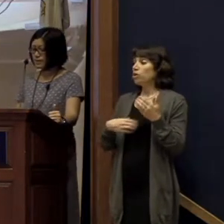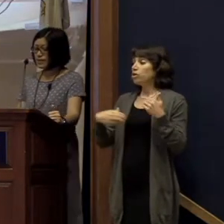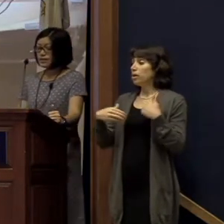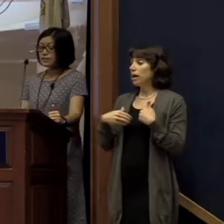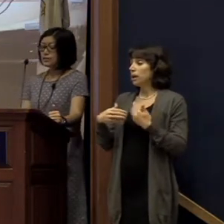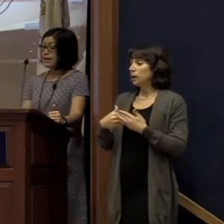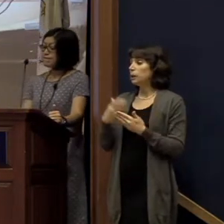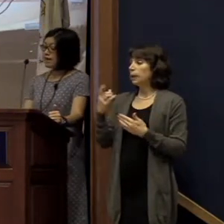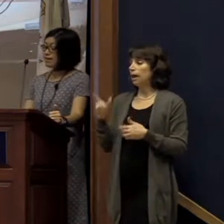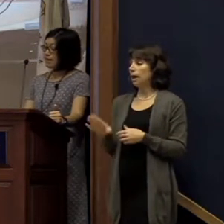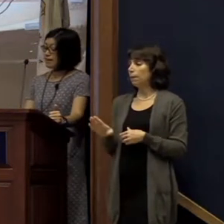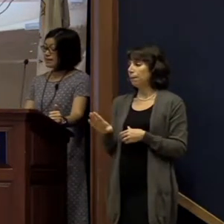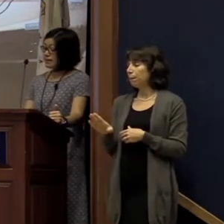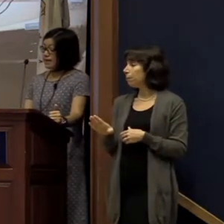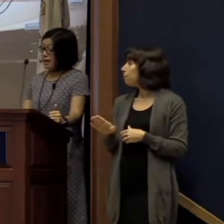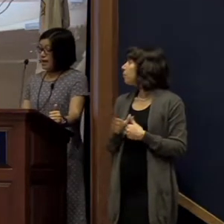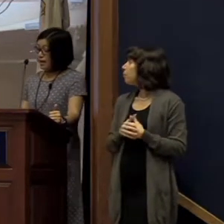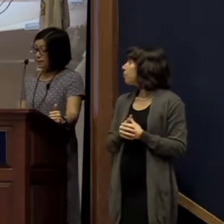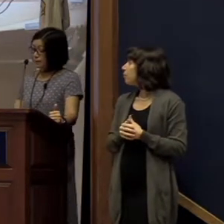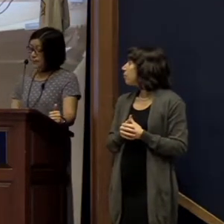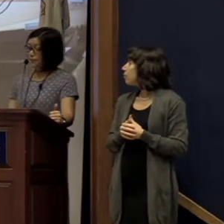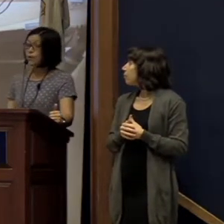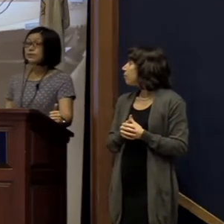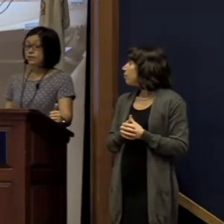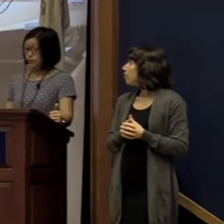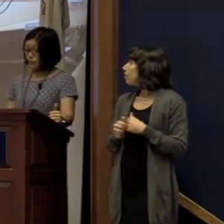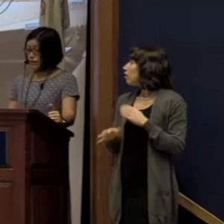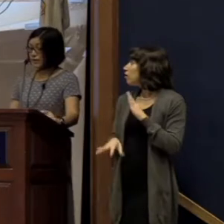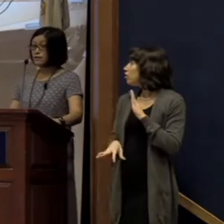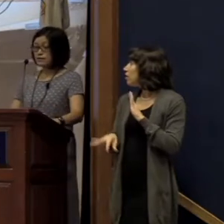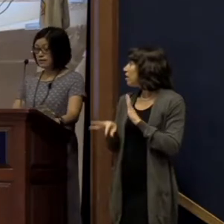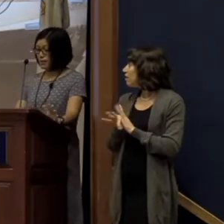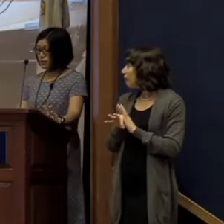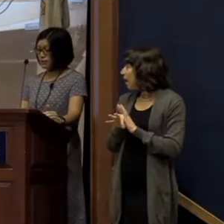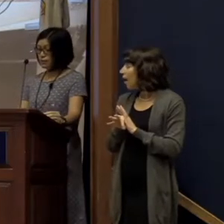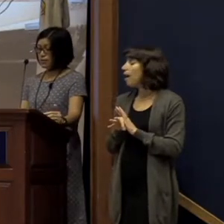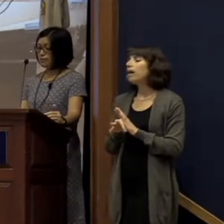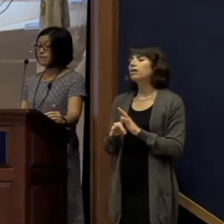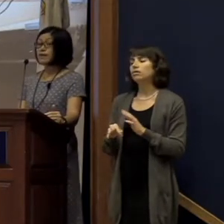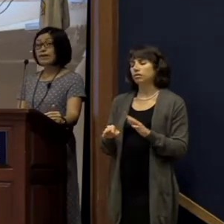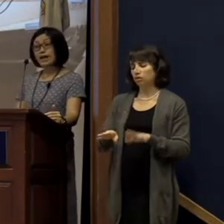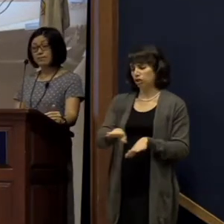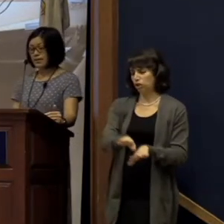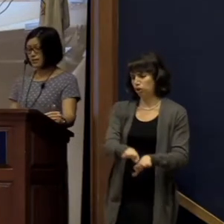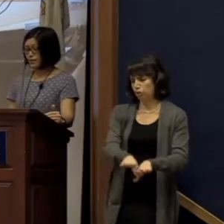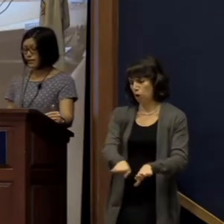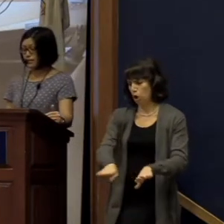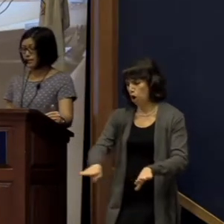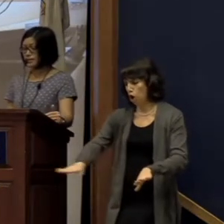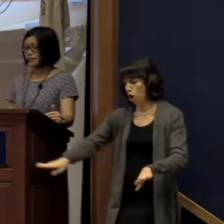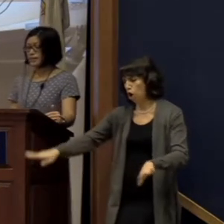So they found that Though the youth and a lot of the smaller children were very happy with a new community space